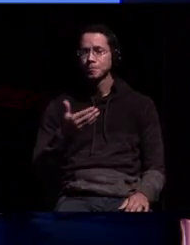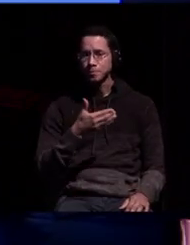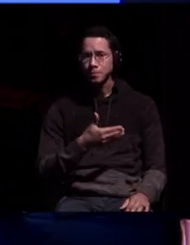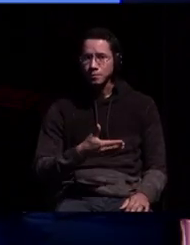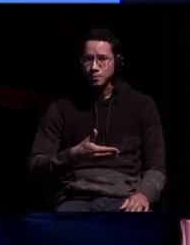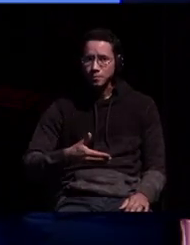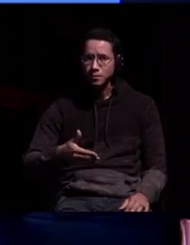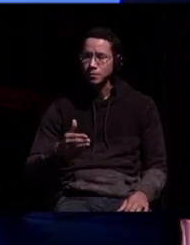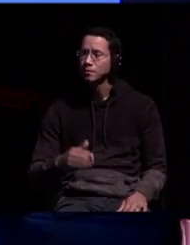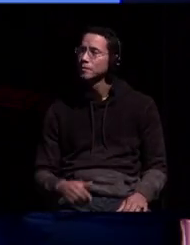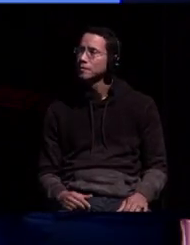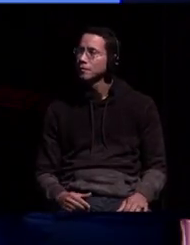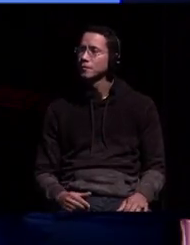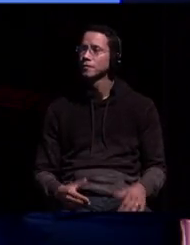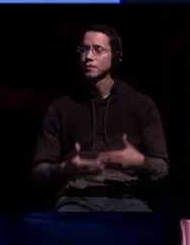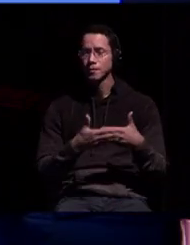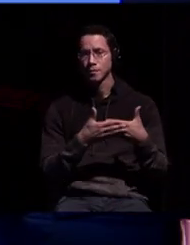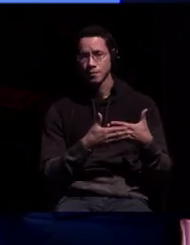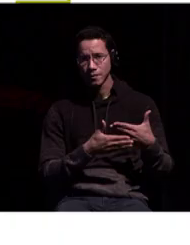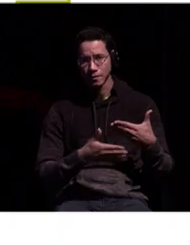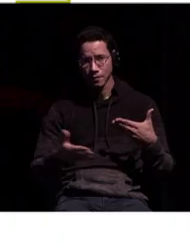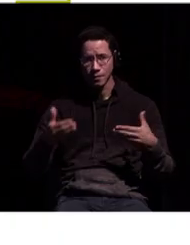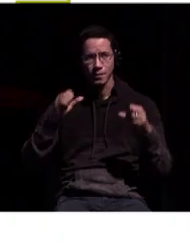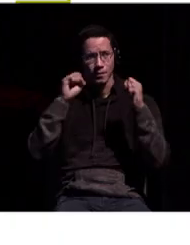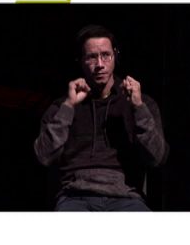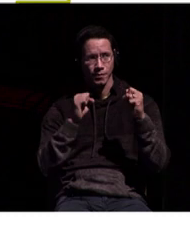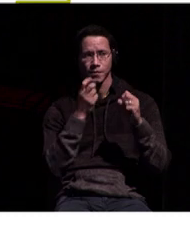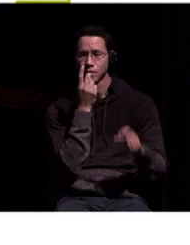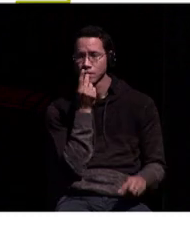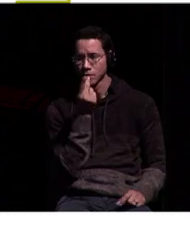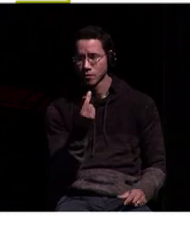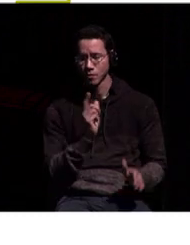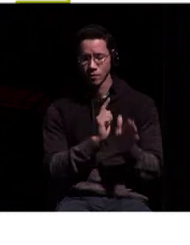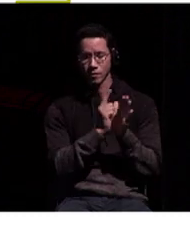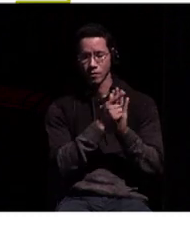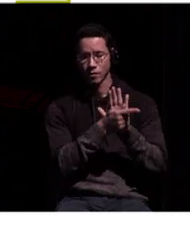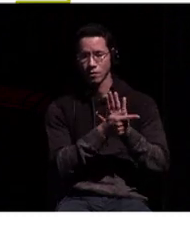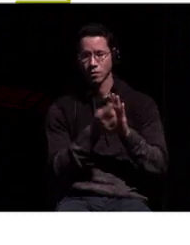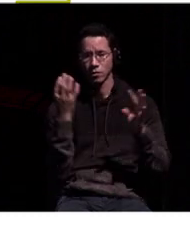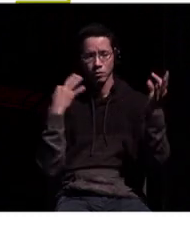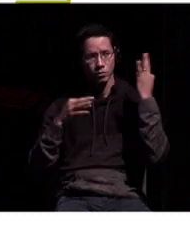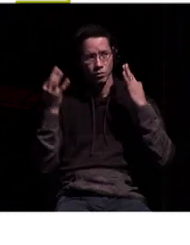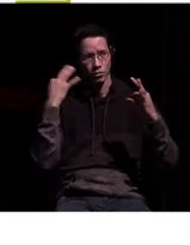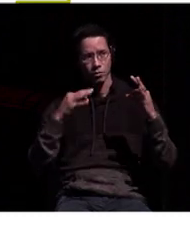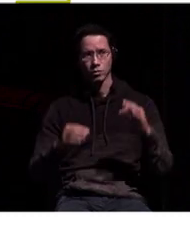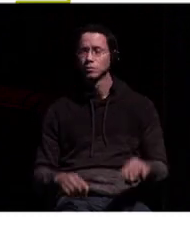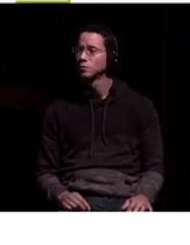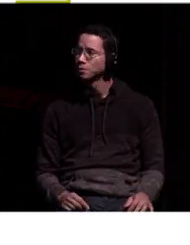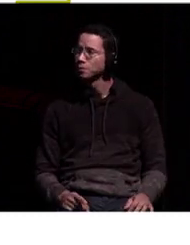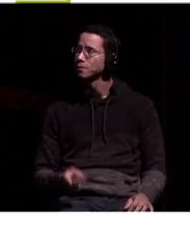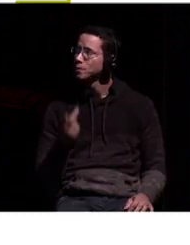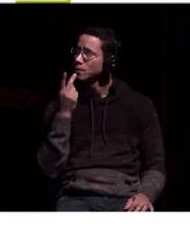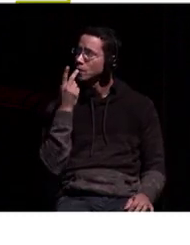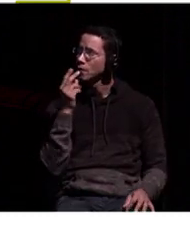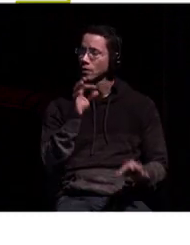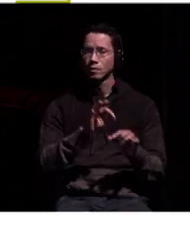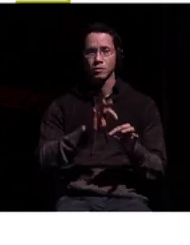the gender dimensions in tourism. When we talk about gender dimensions